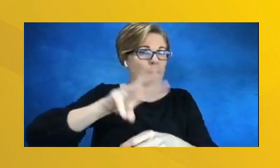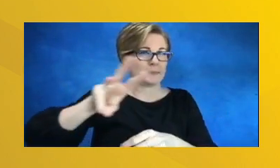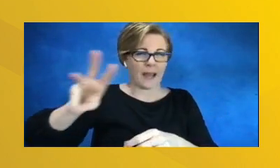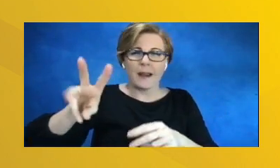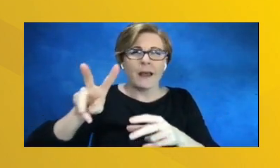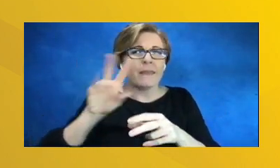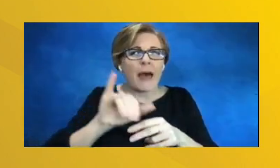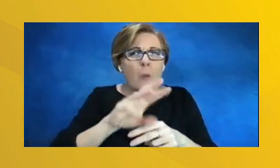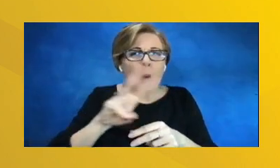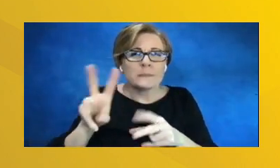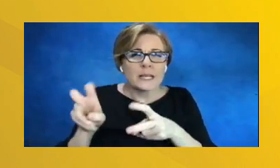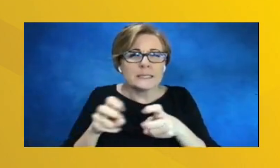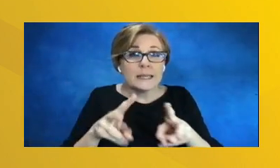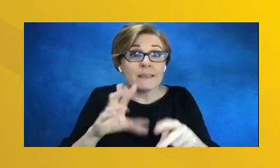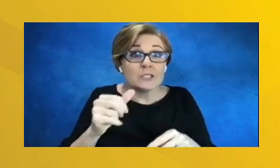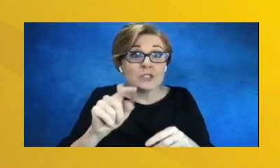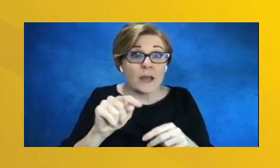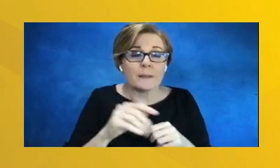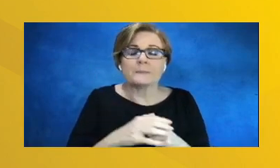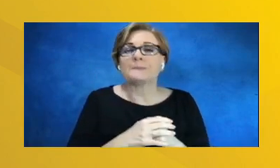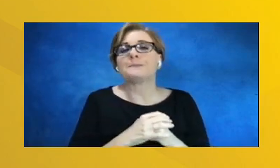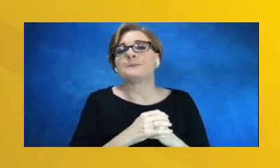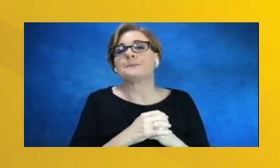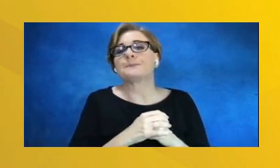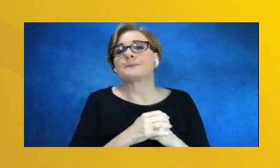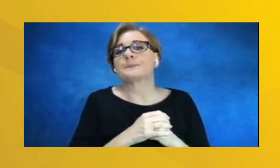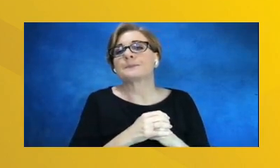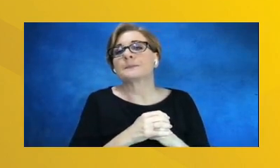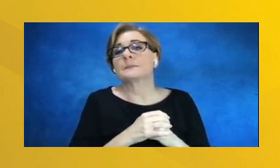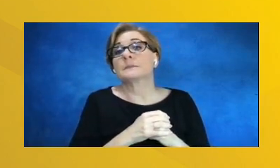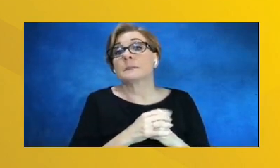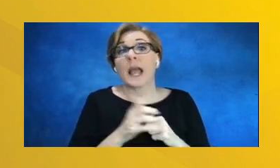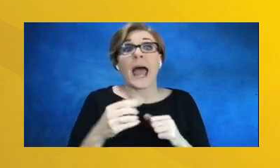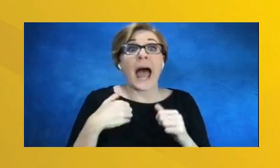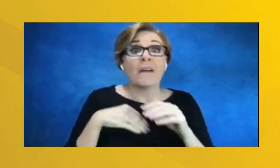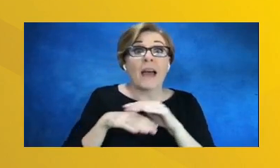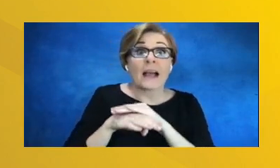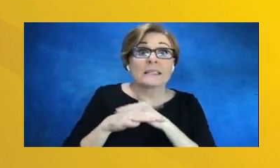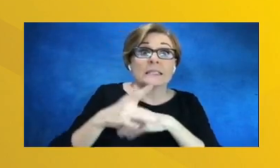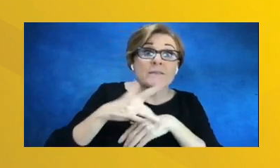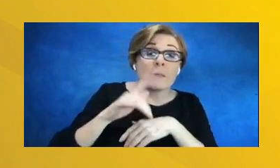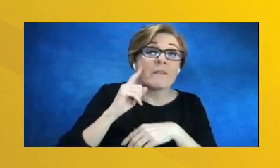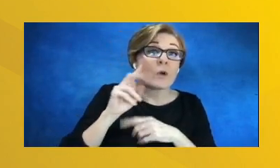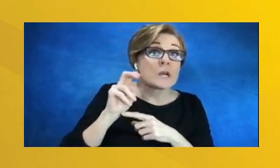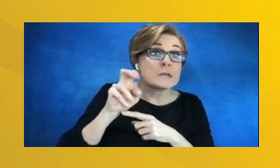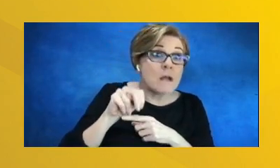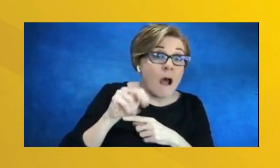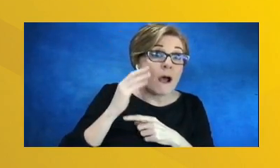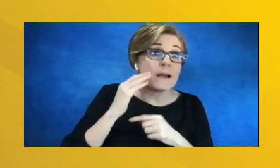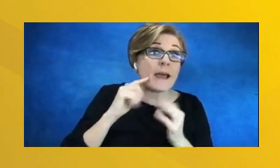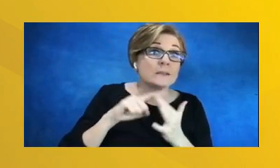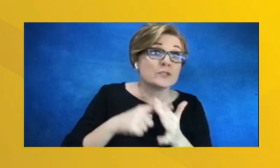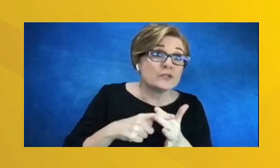And then is access available for non-Head Start and pre-K teachers such as a kindergarten teacher?